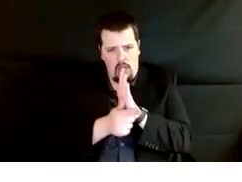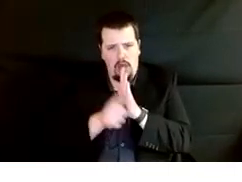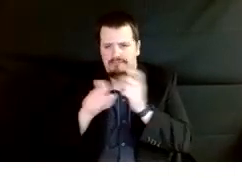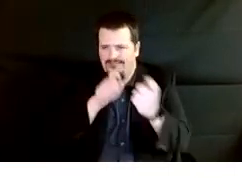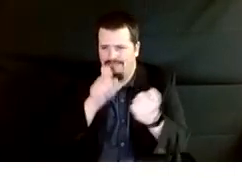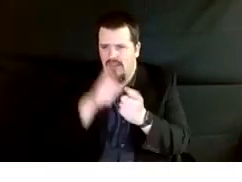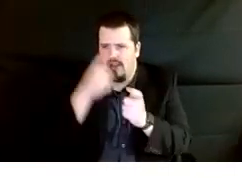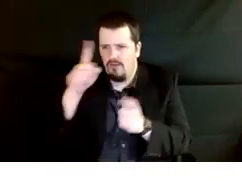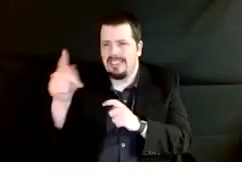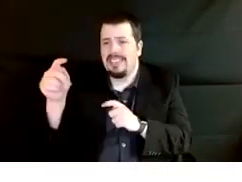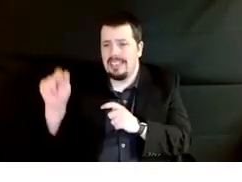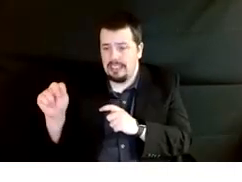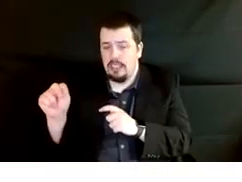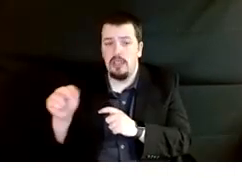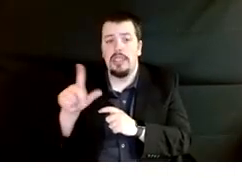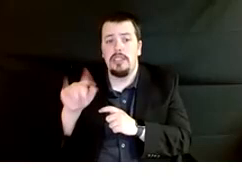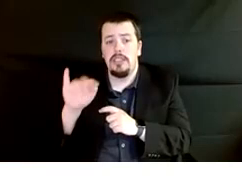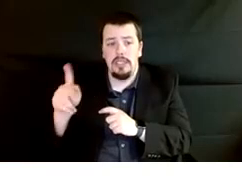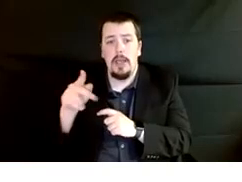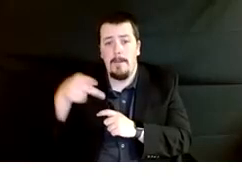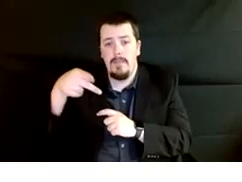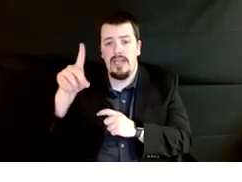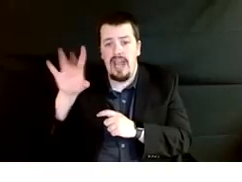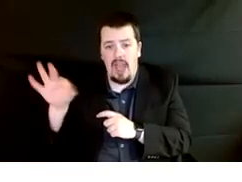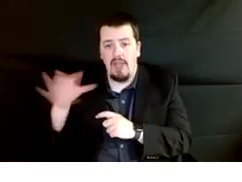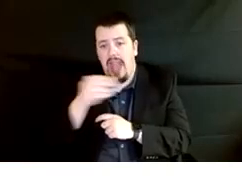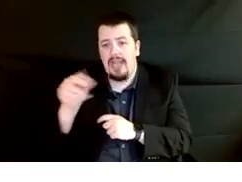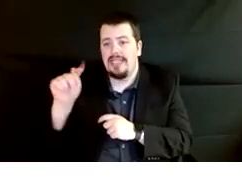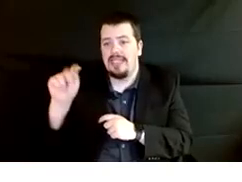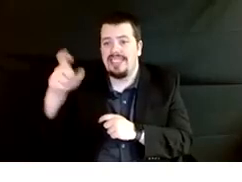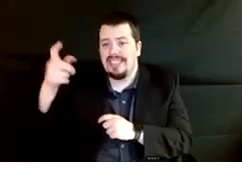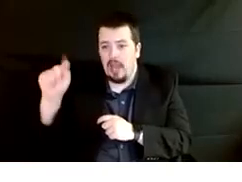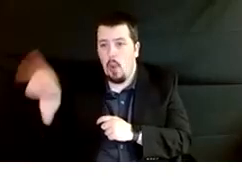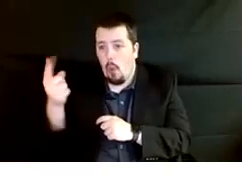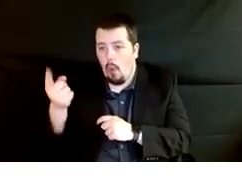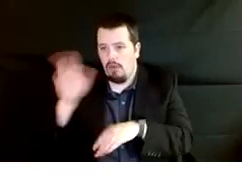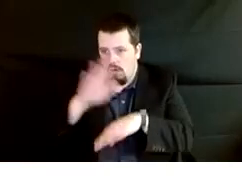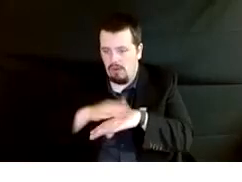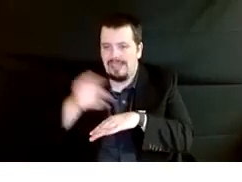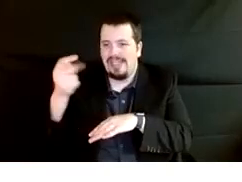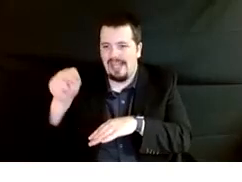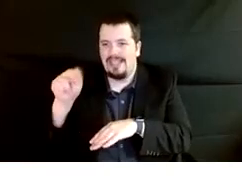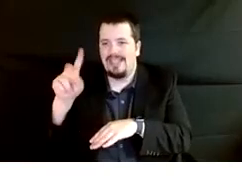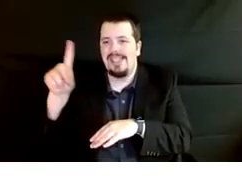there are links in pdf and text only that are on our tndisability.org website